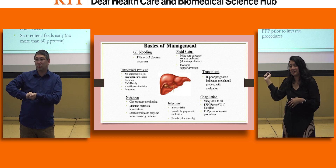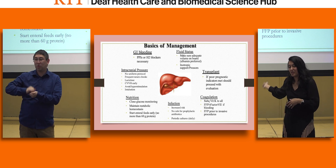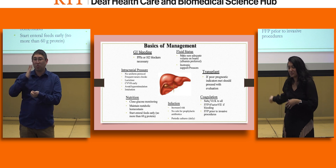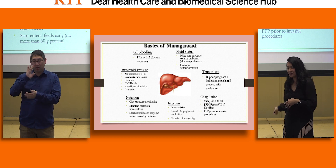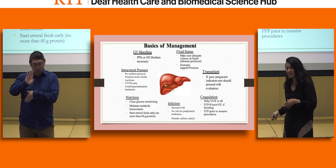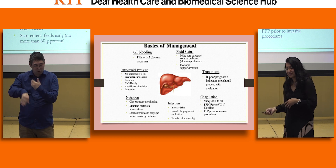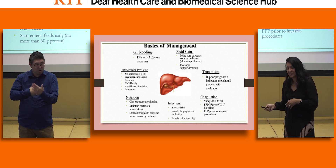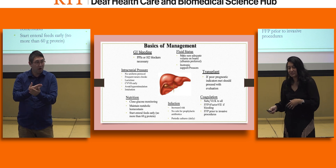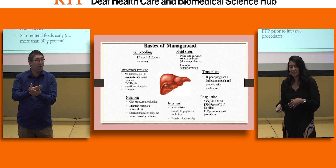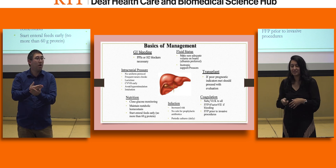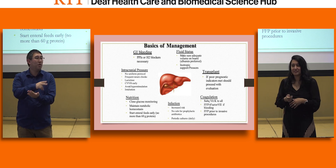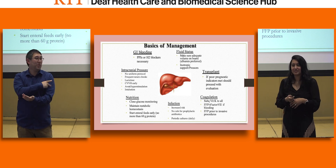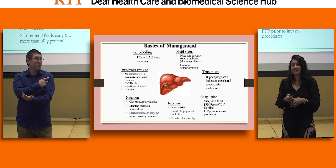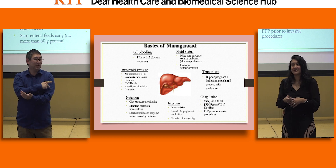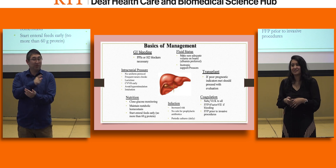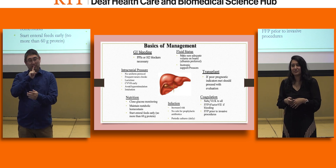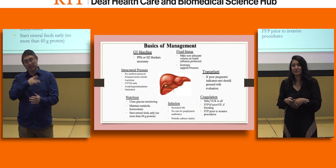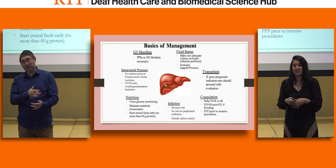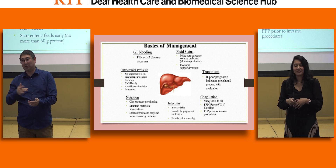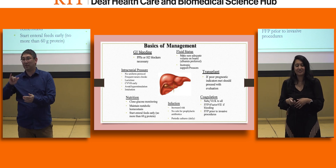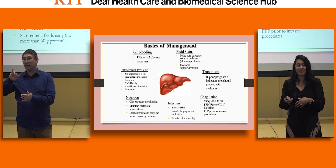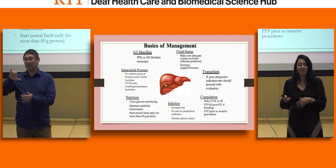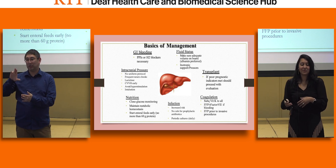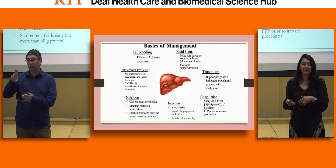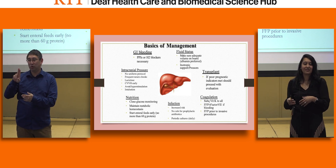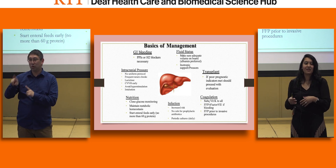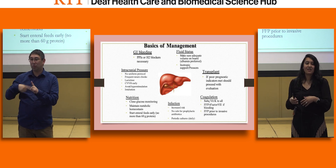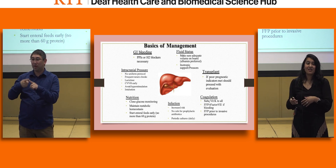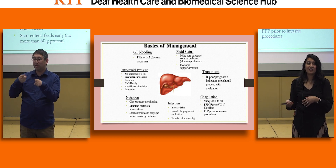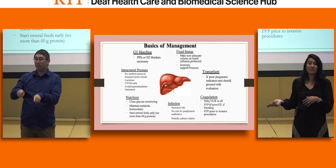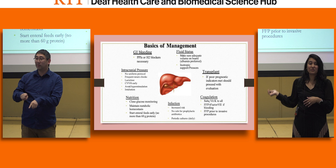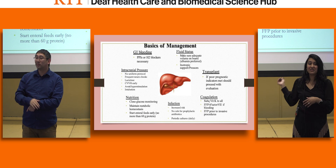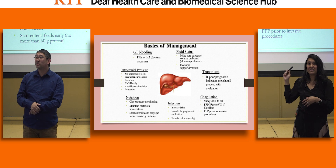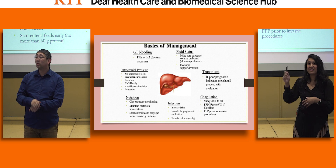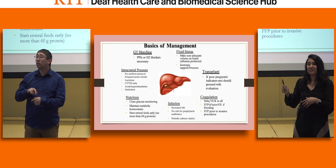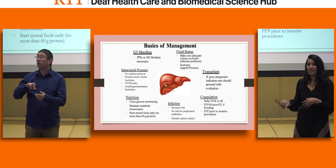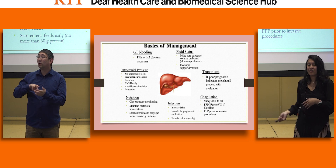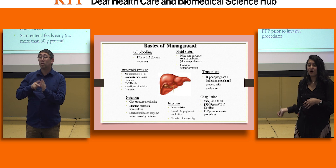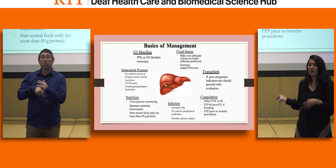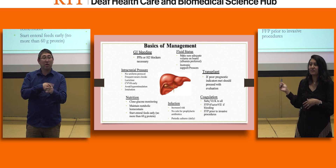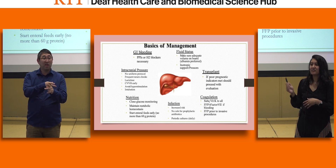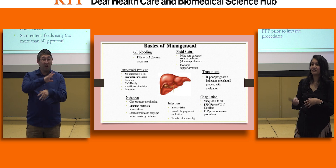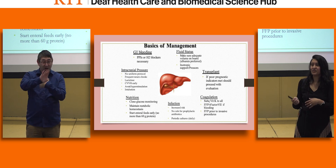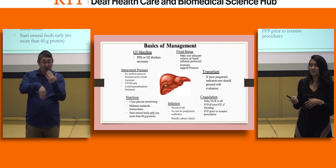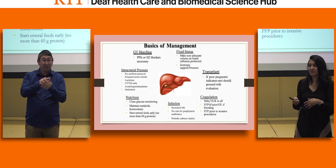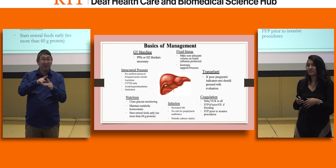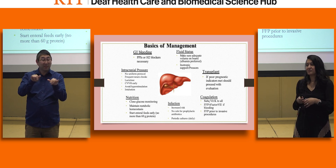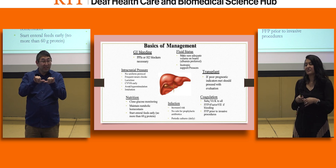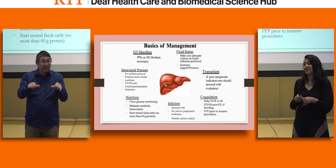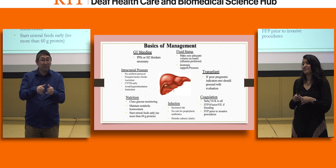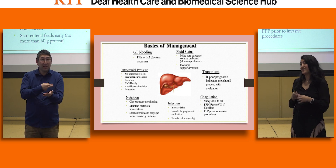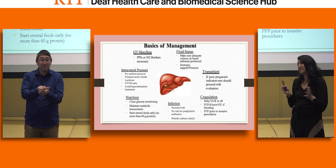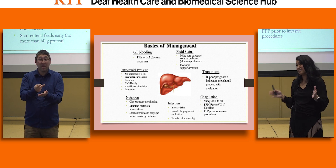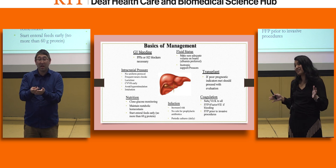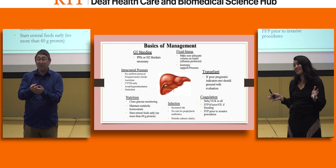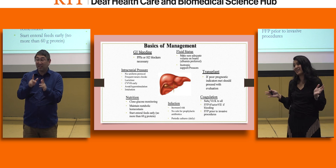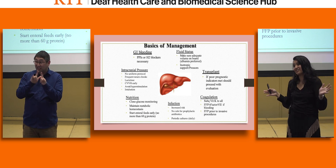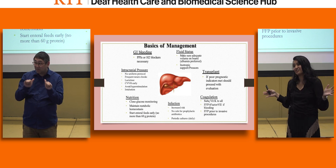because almost all of these patients are in the ICU when this is happening. And so, we take care of all these different systems that are failing